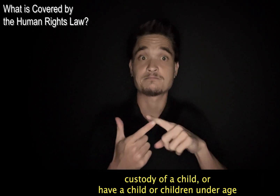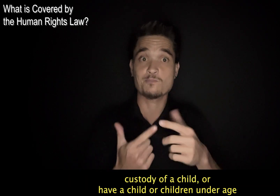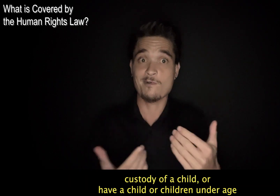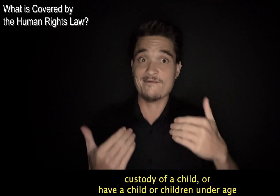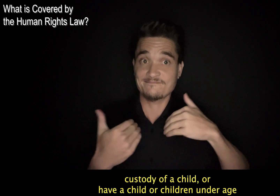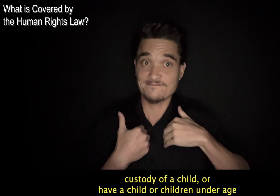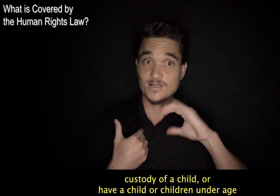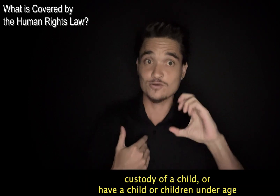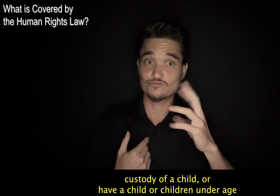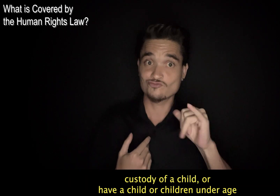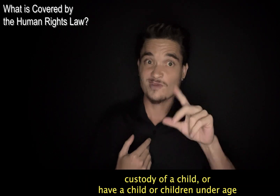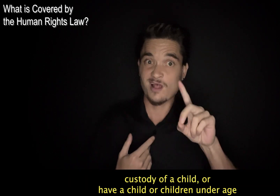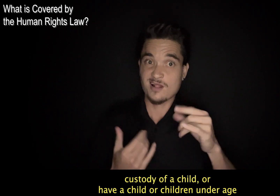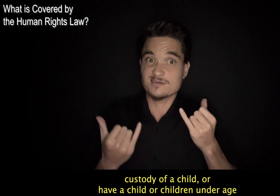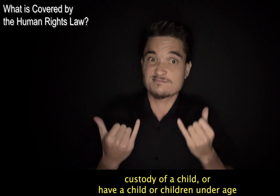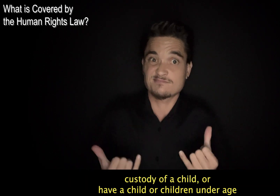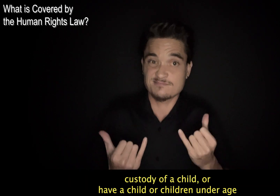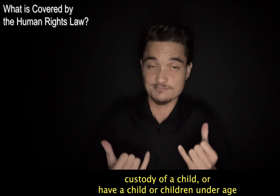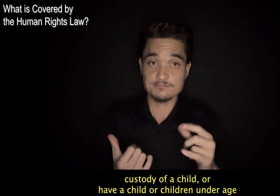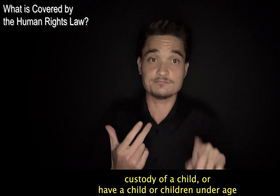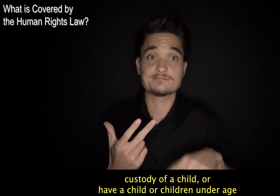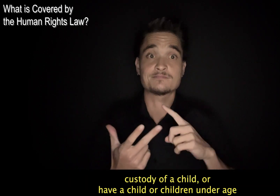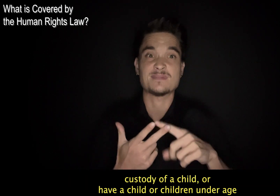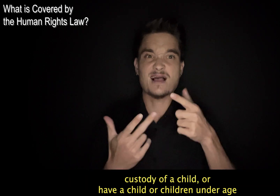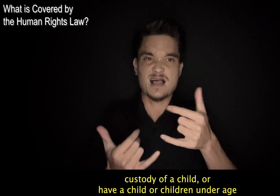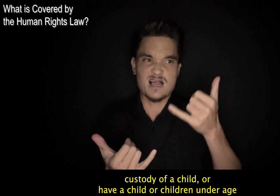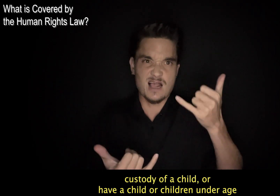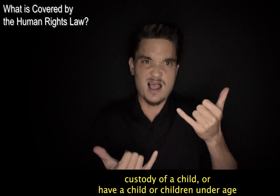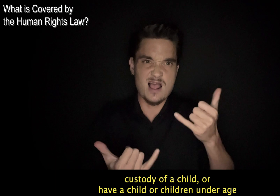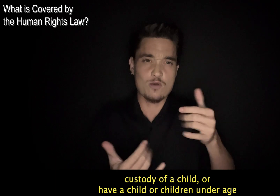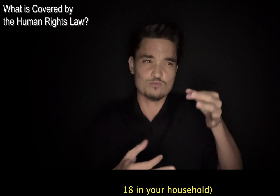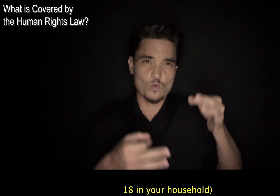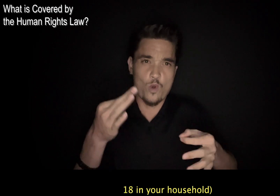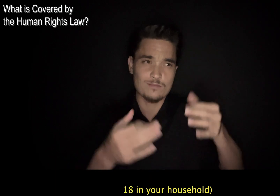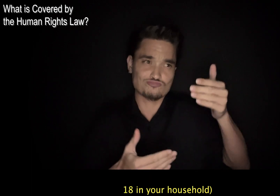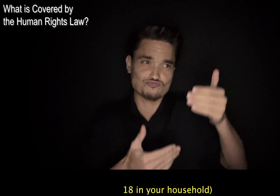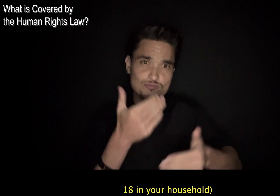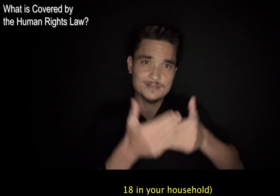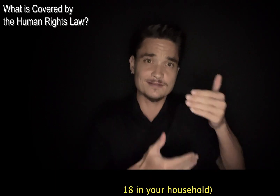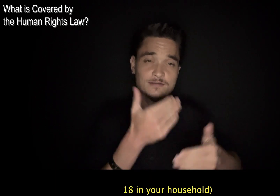custody of a child, or have a child or children under age 18 in your household)